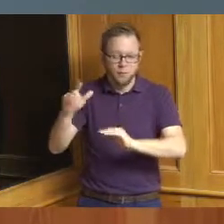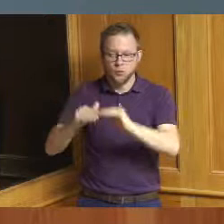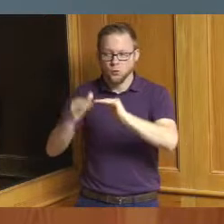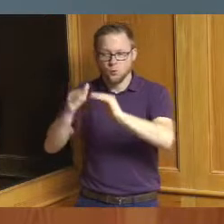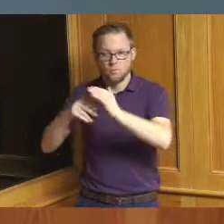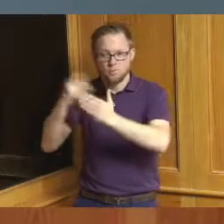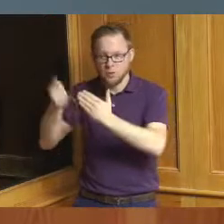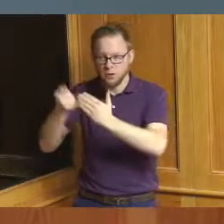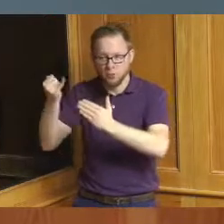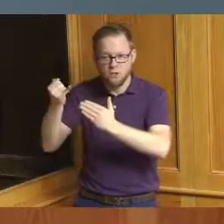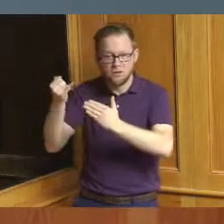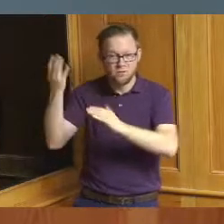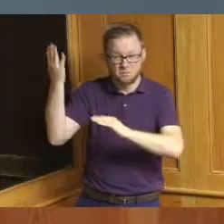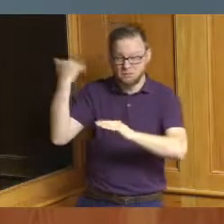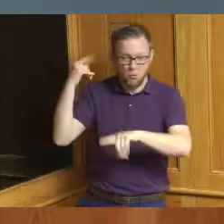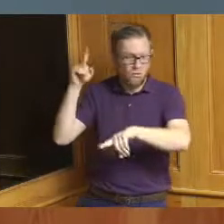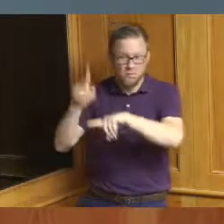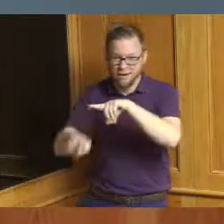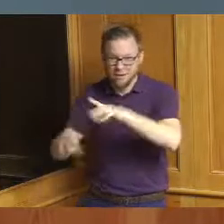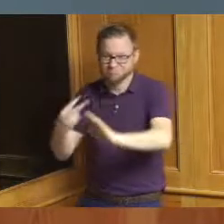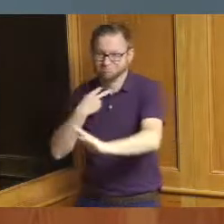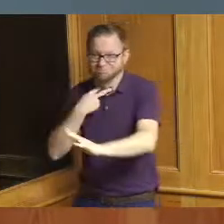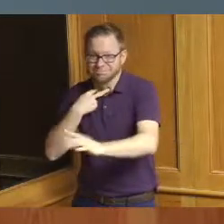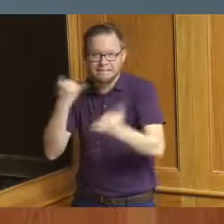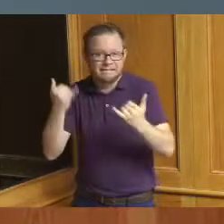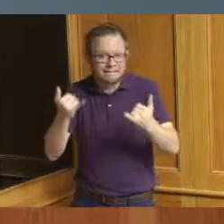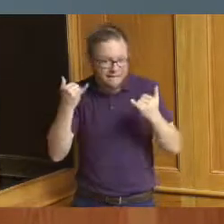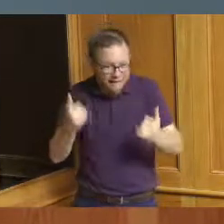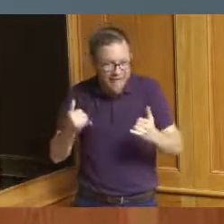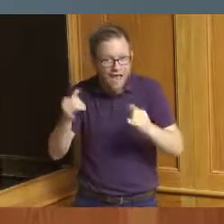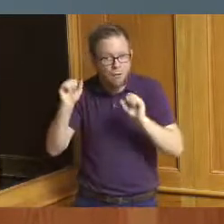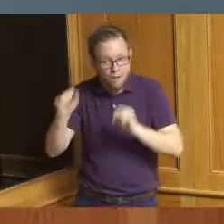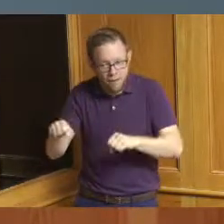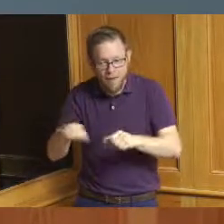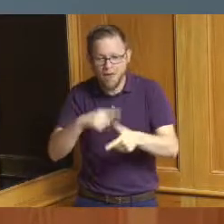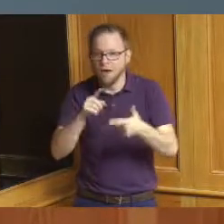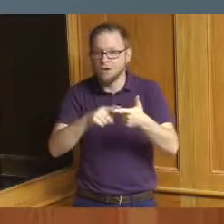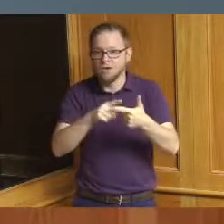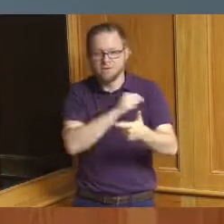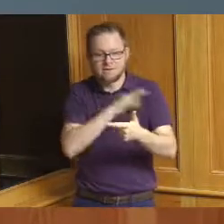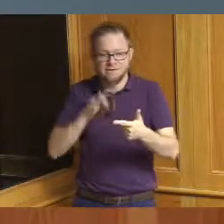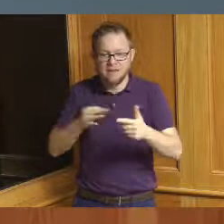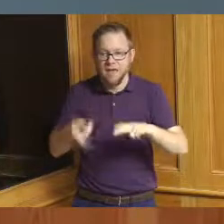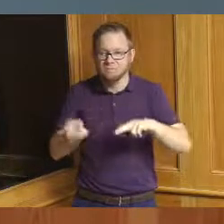handled before we can give three percent raises to our staff there's so much that a structurally